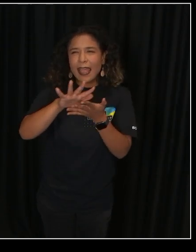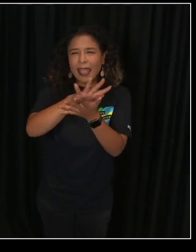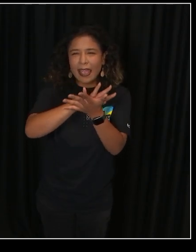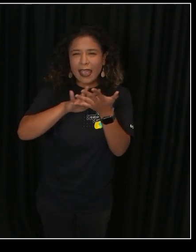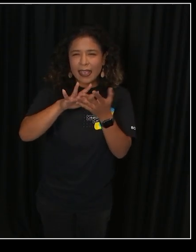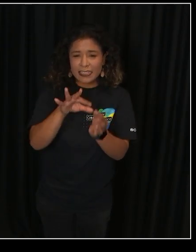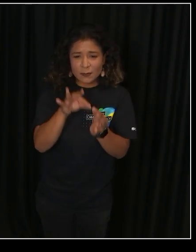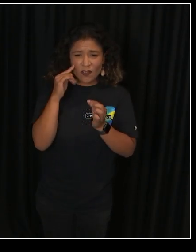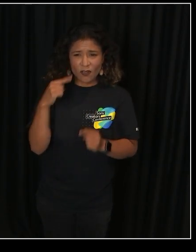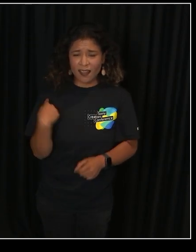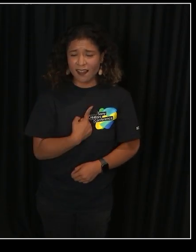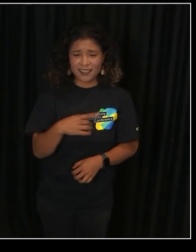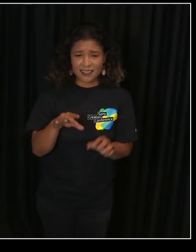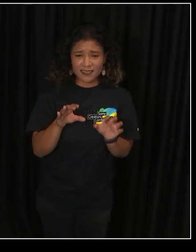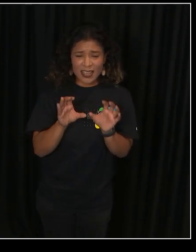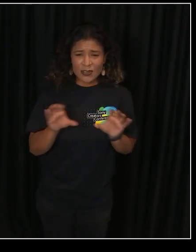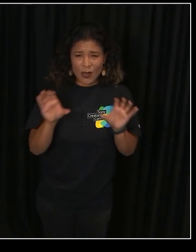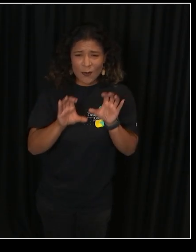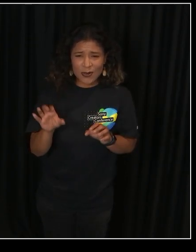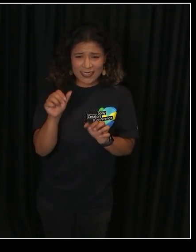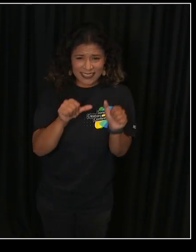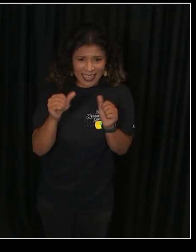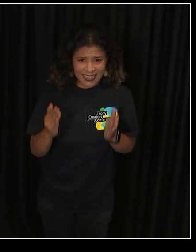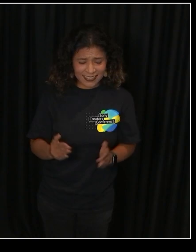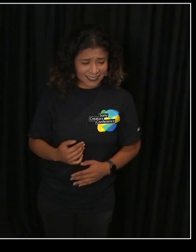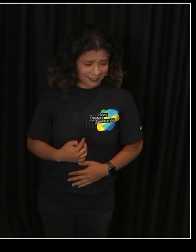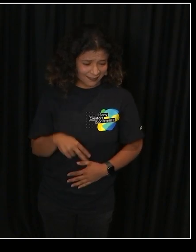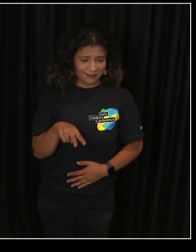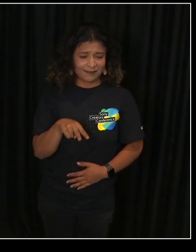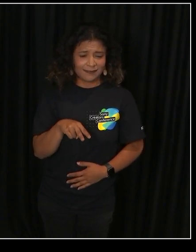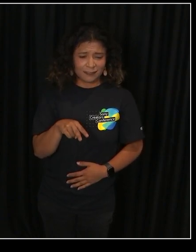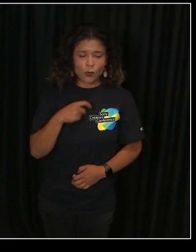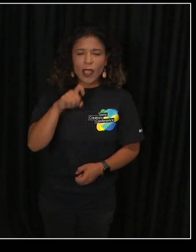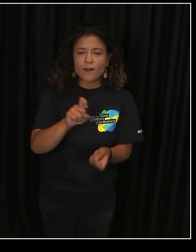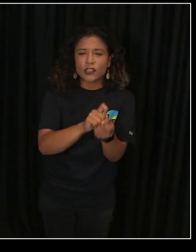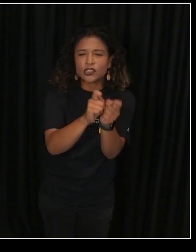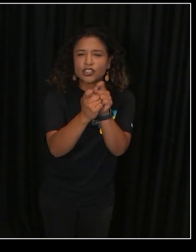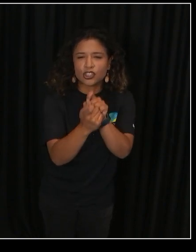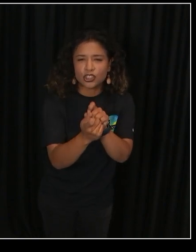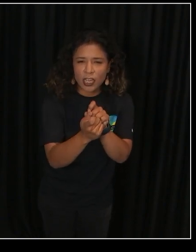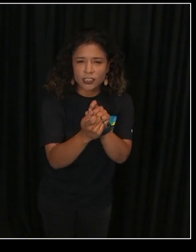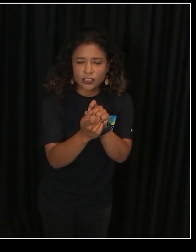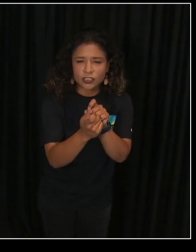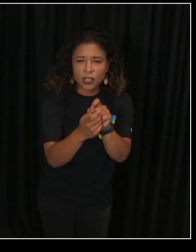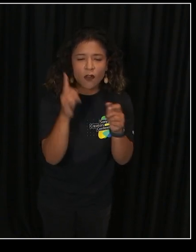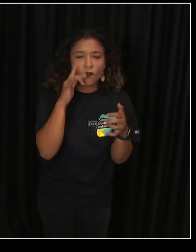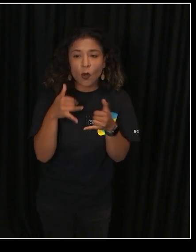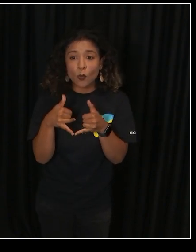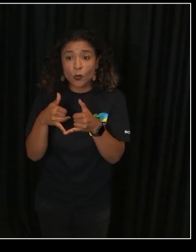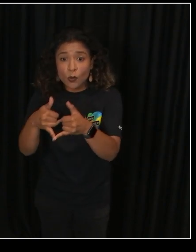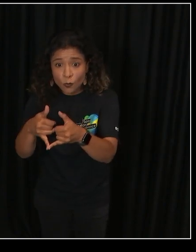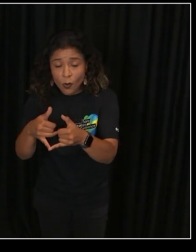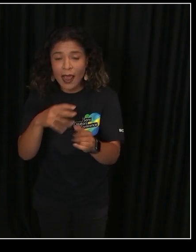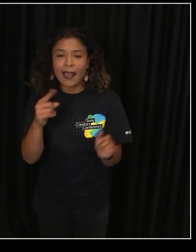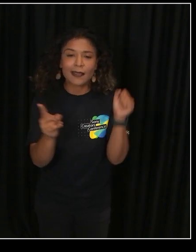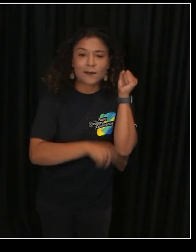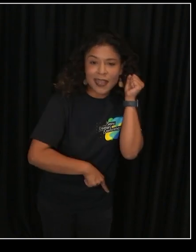And so we had to somehow turn this into rewards and penalties that we could give to the agent